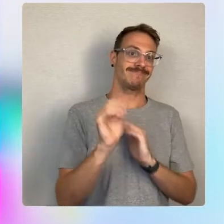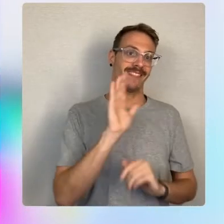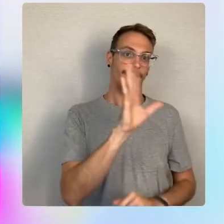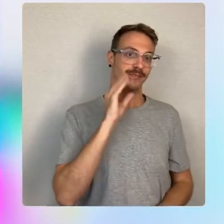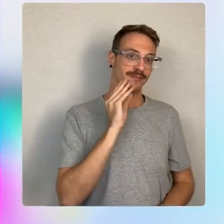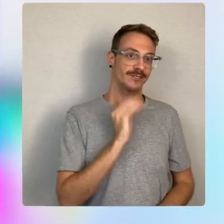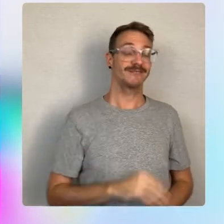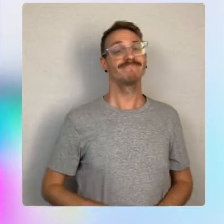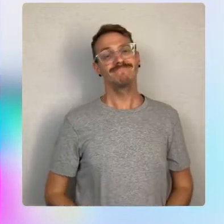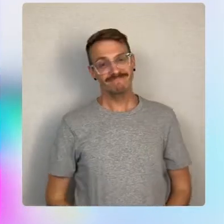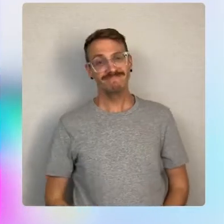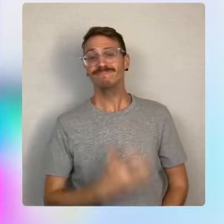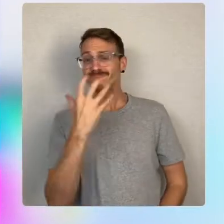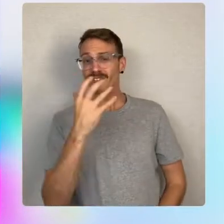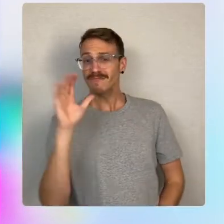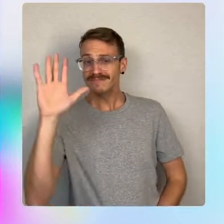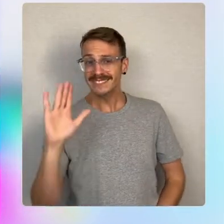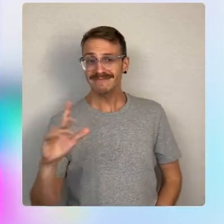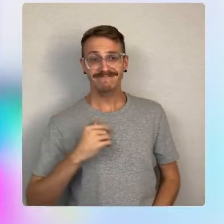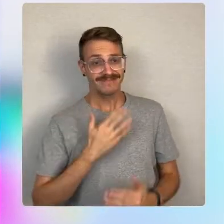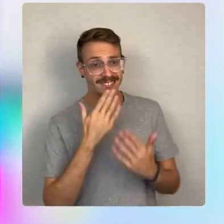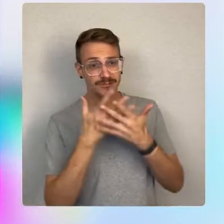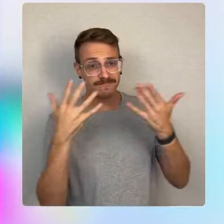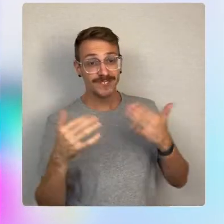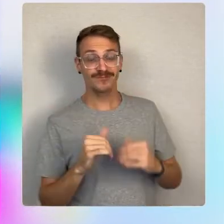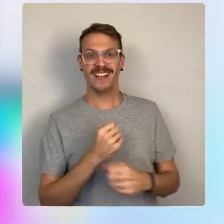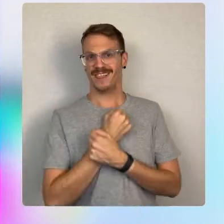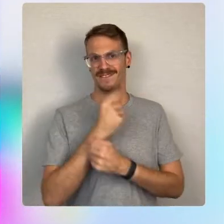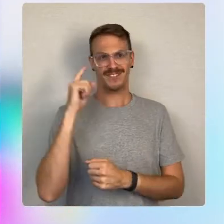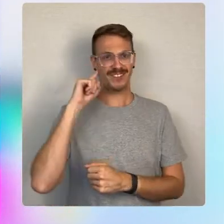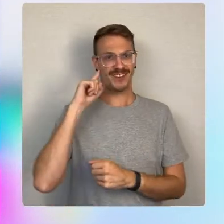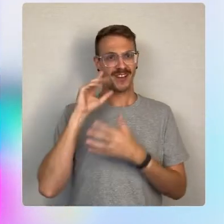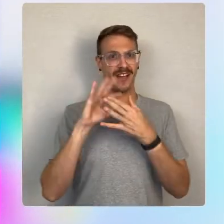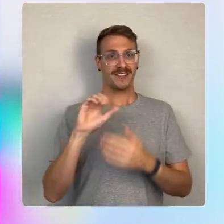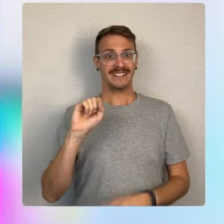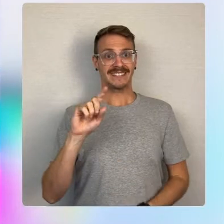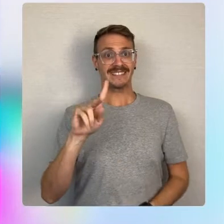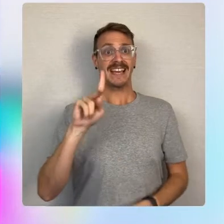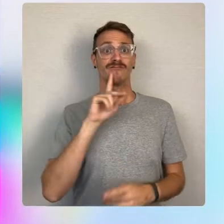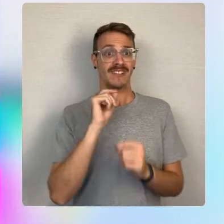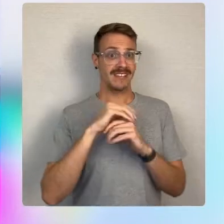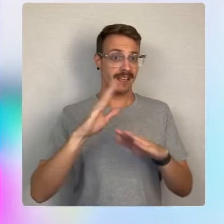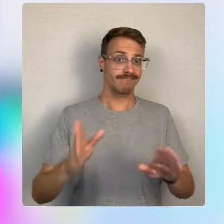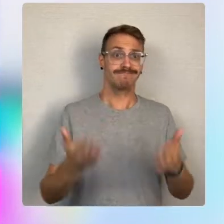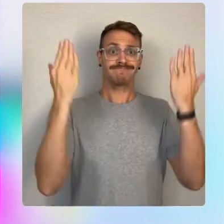Amazing, thanks so much. I especially like hearing about how the SDK can really enhance the social experience